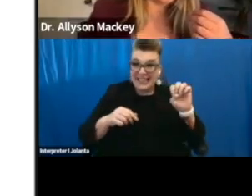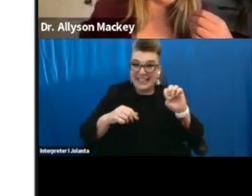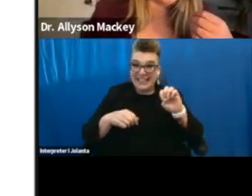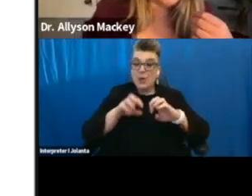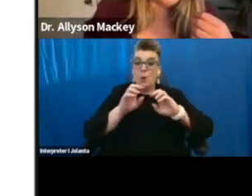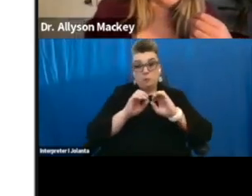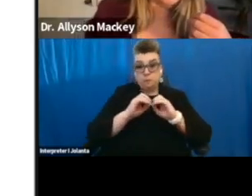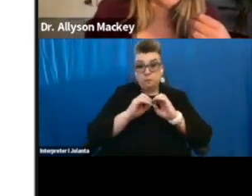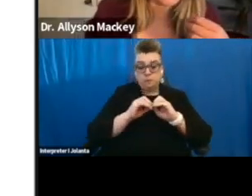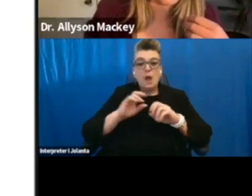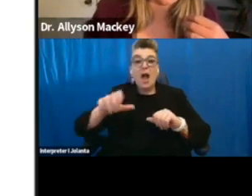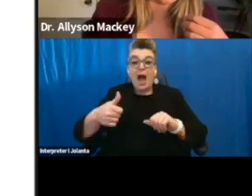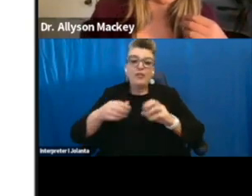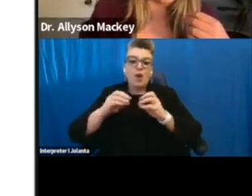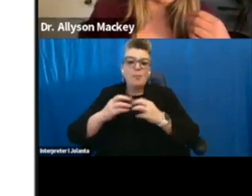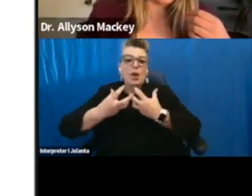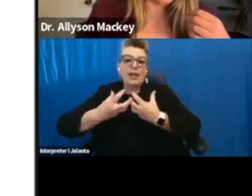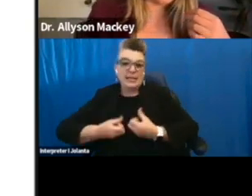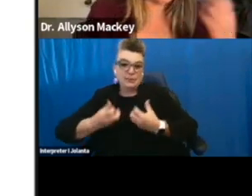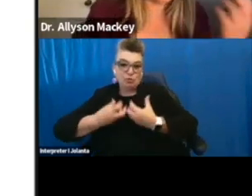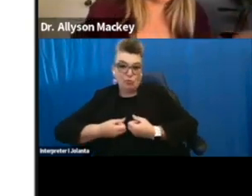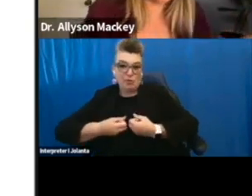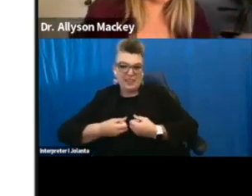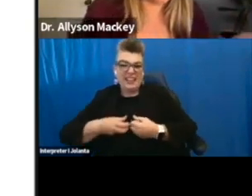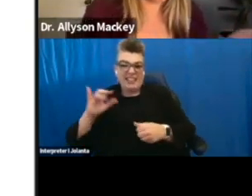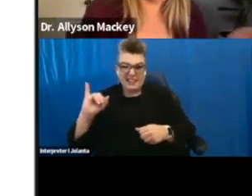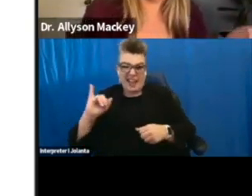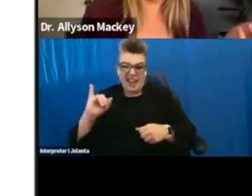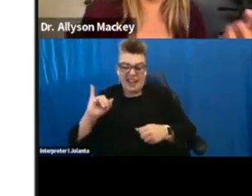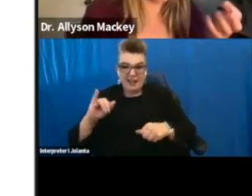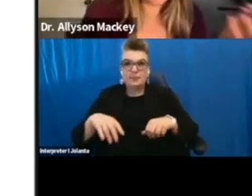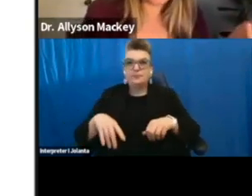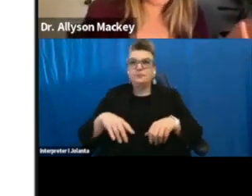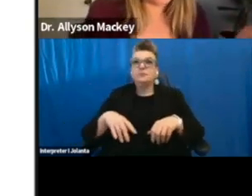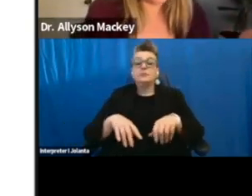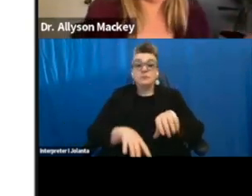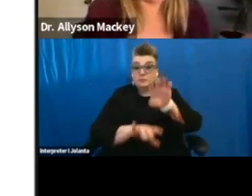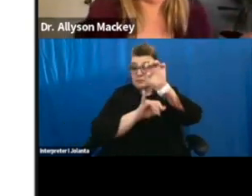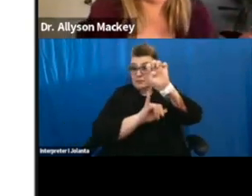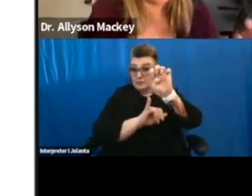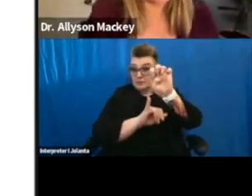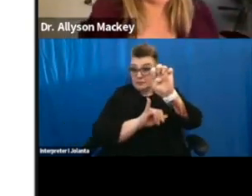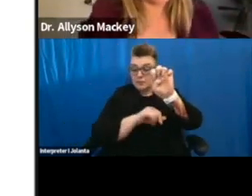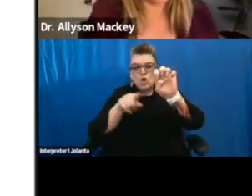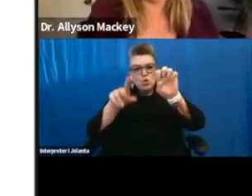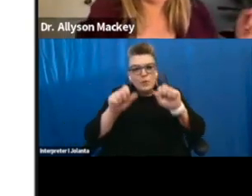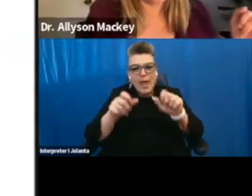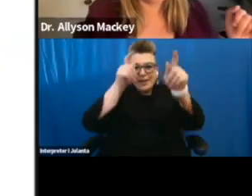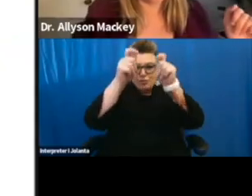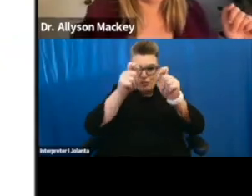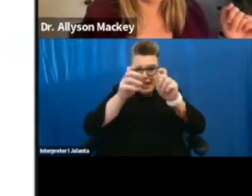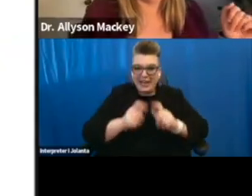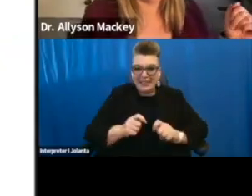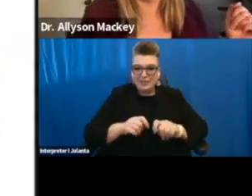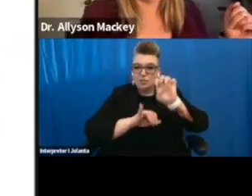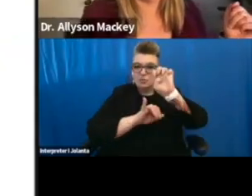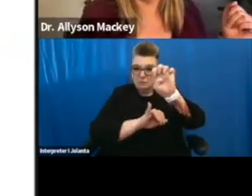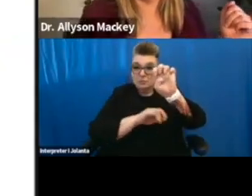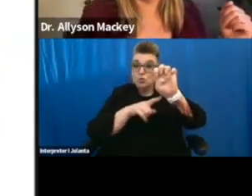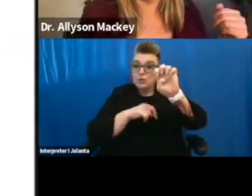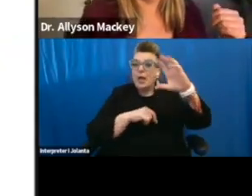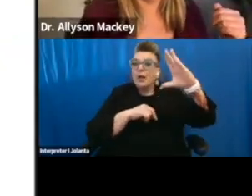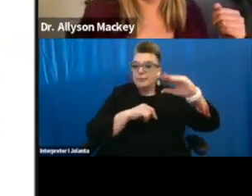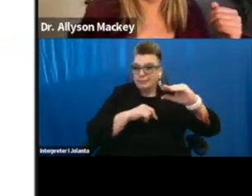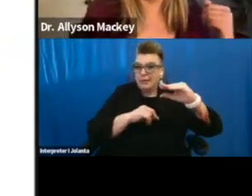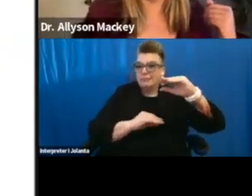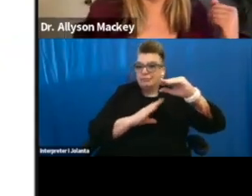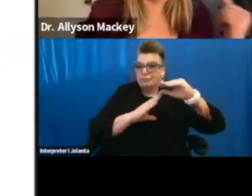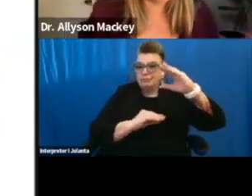inhibitory I and in this model you can change how active each of the neurons are when there's